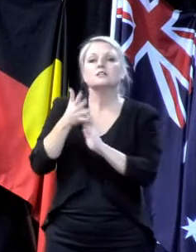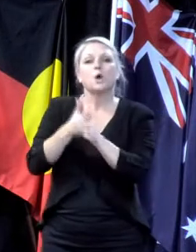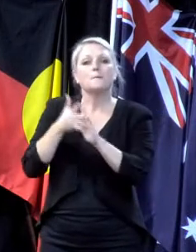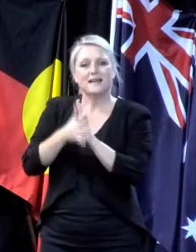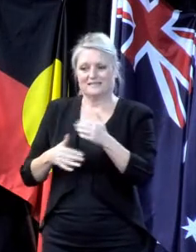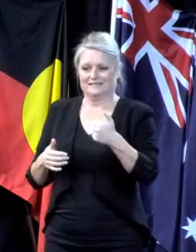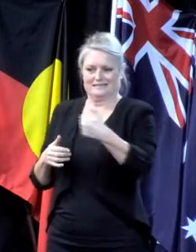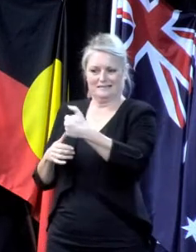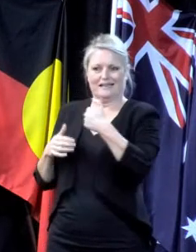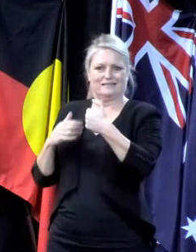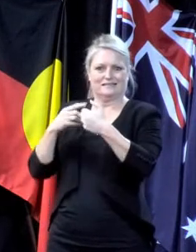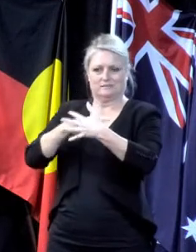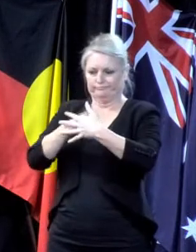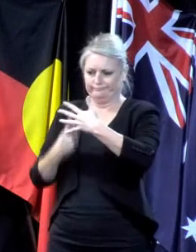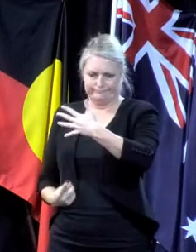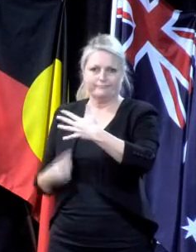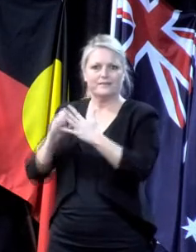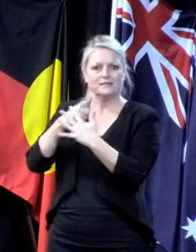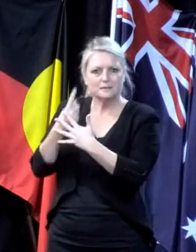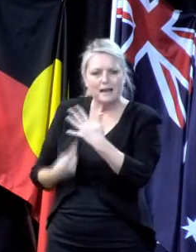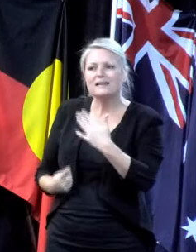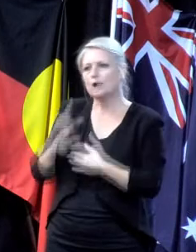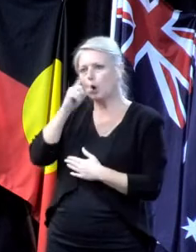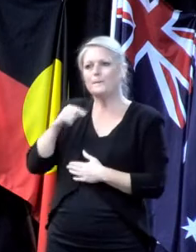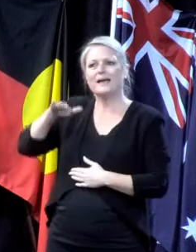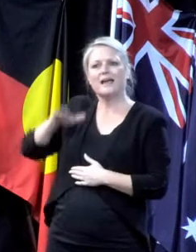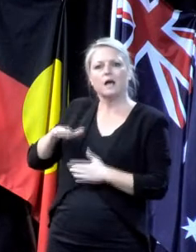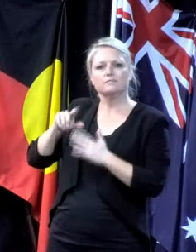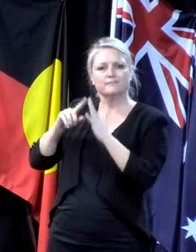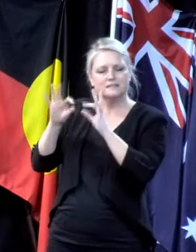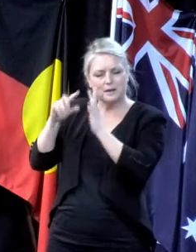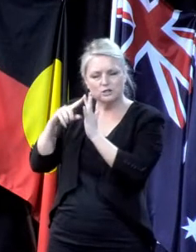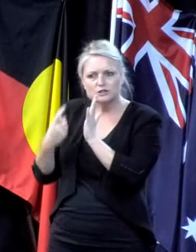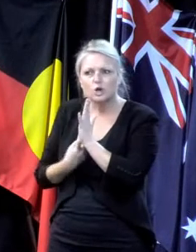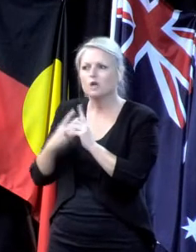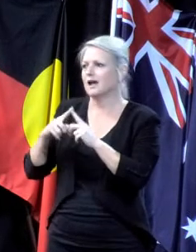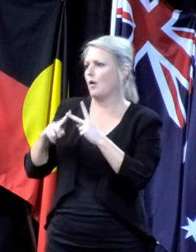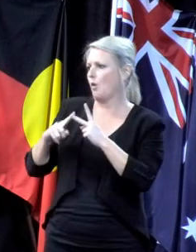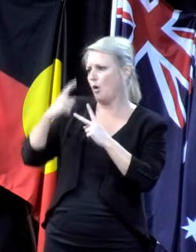on the category, could be from a paediatrician or through school-based cognitive functioning tests and that sort of thing.